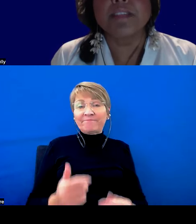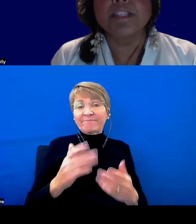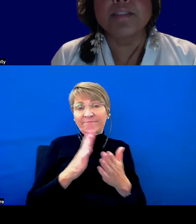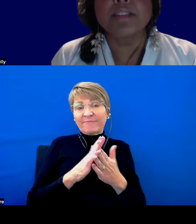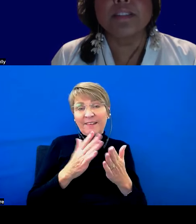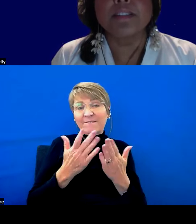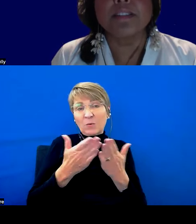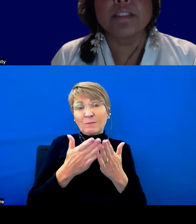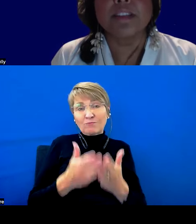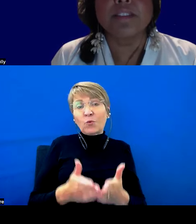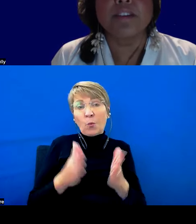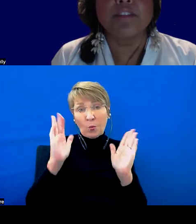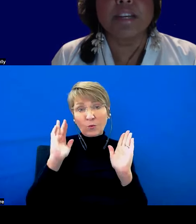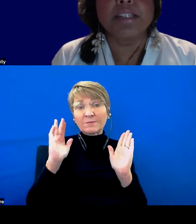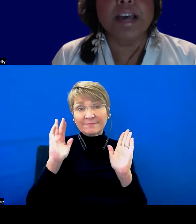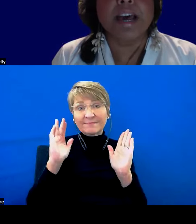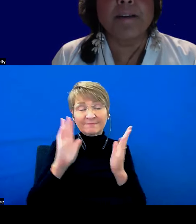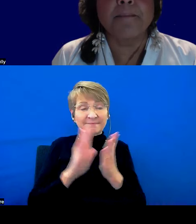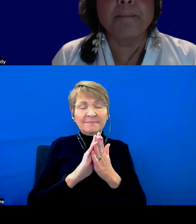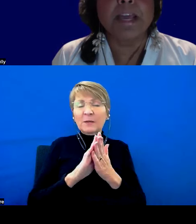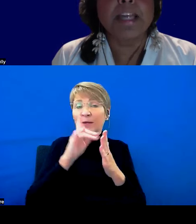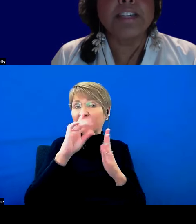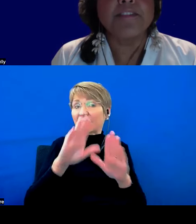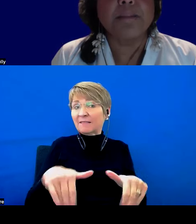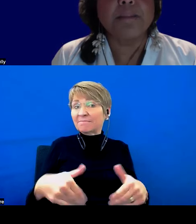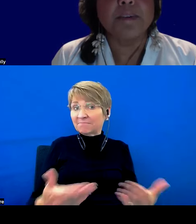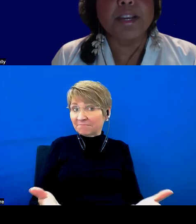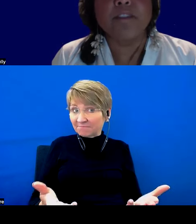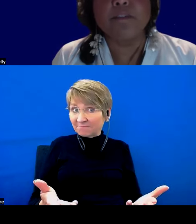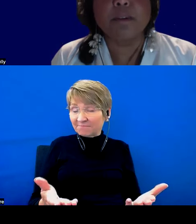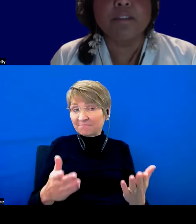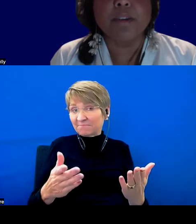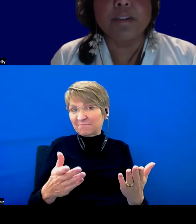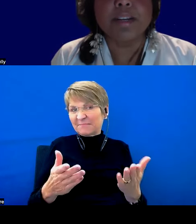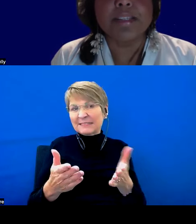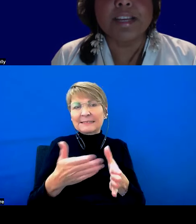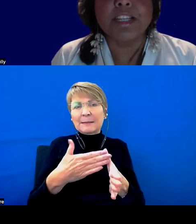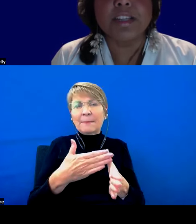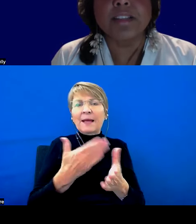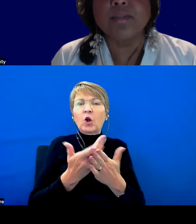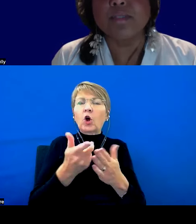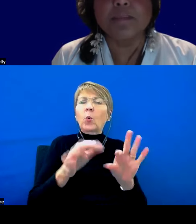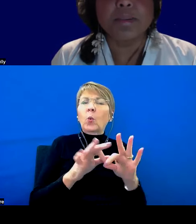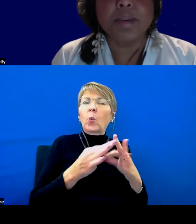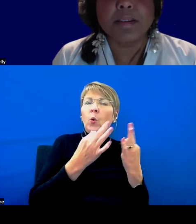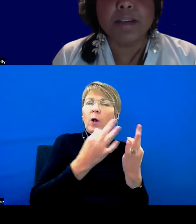The service offerings differ between non-for-profit organisations and also between